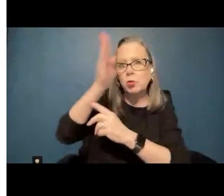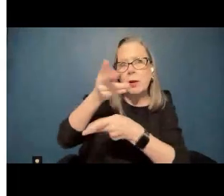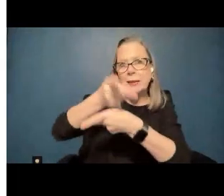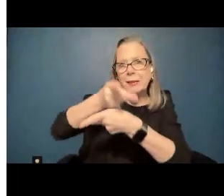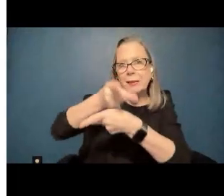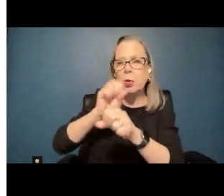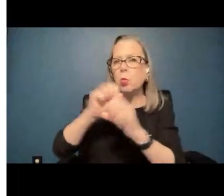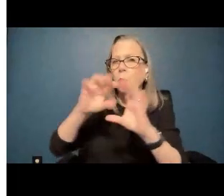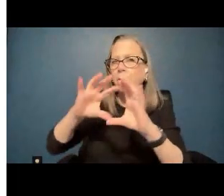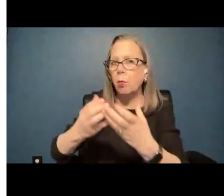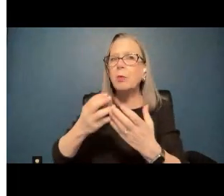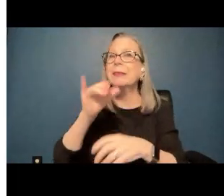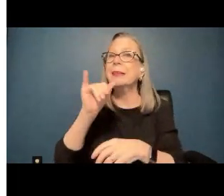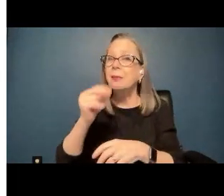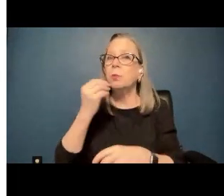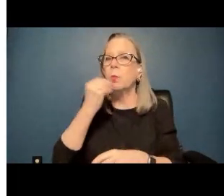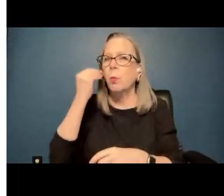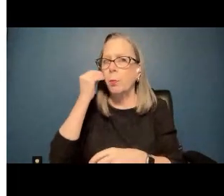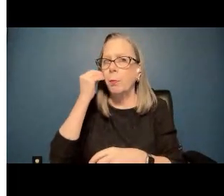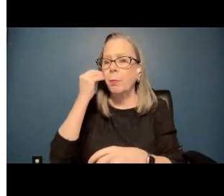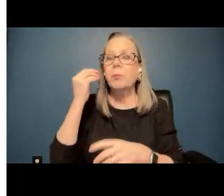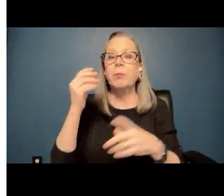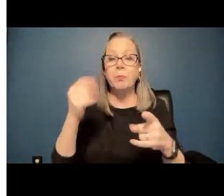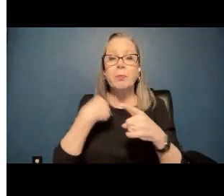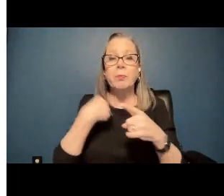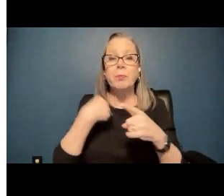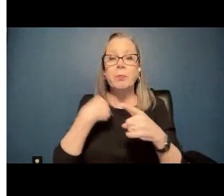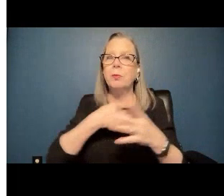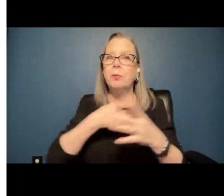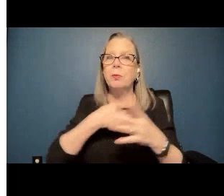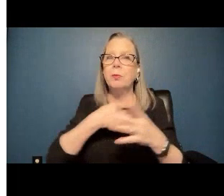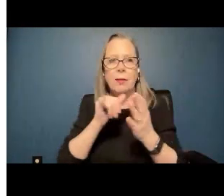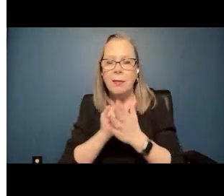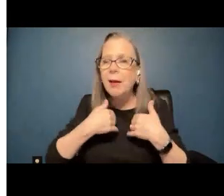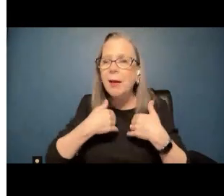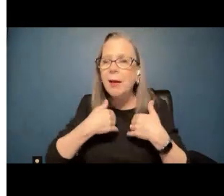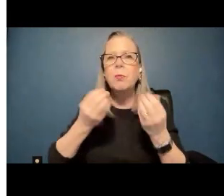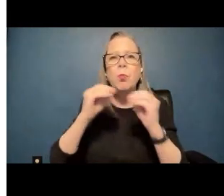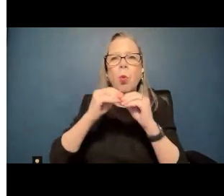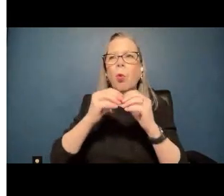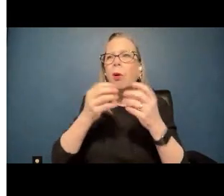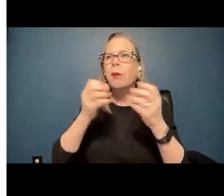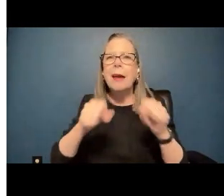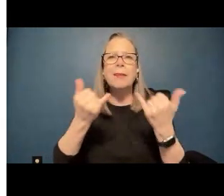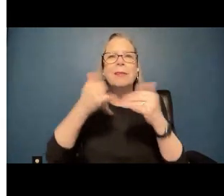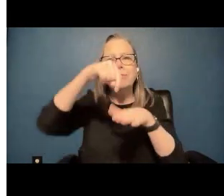We're exciting to add this format to our existing TA support and to create a space for deeper learning, peer exchange and practical applications